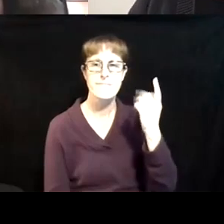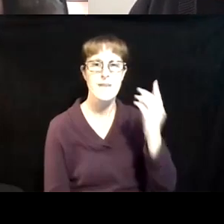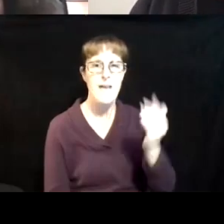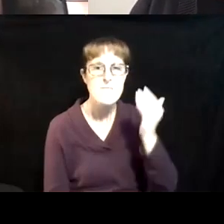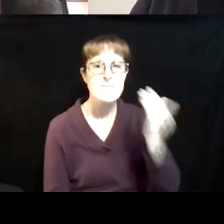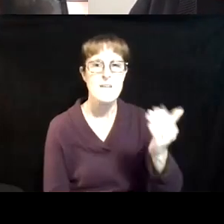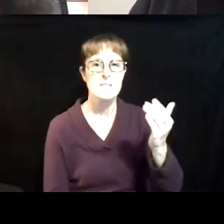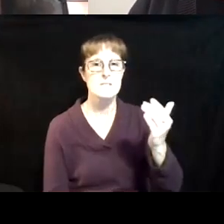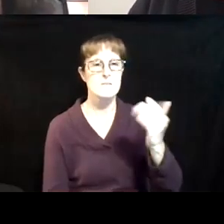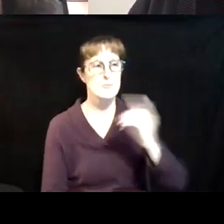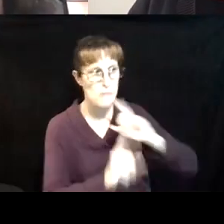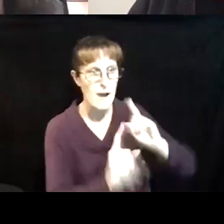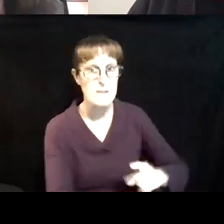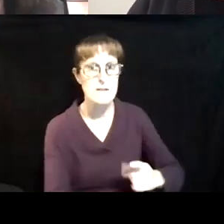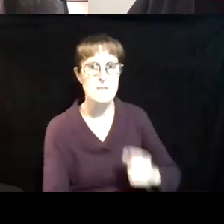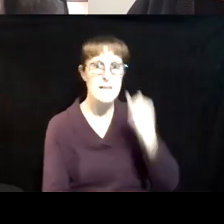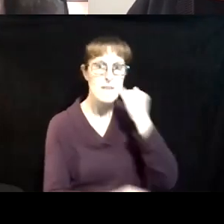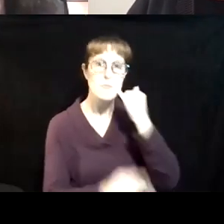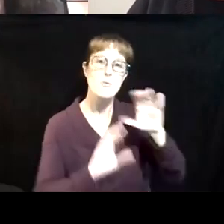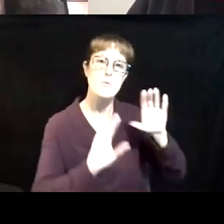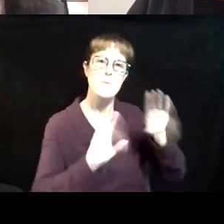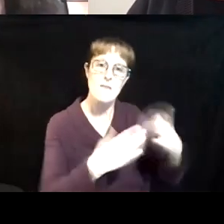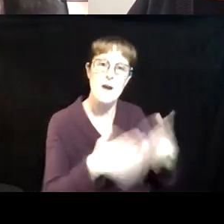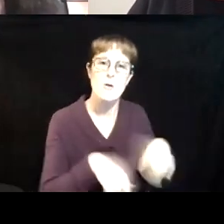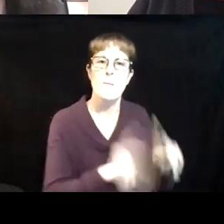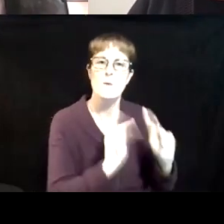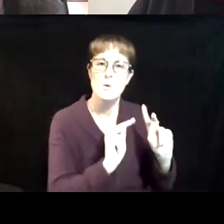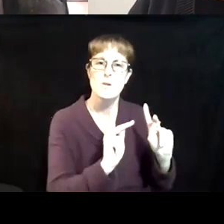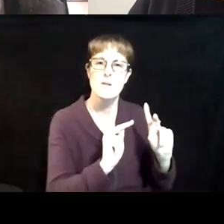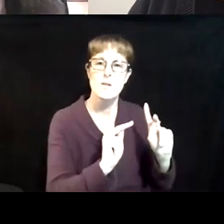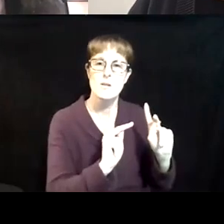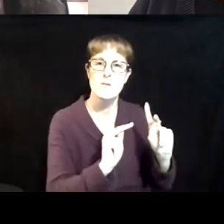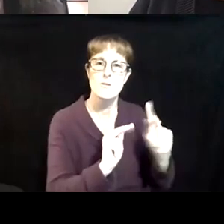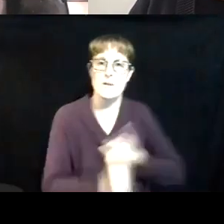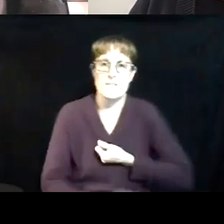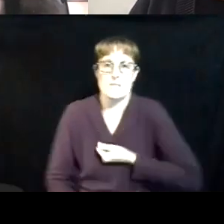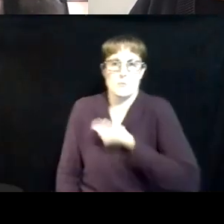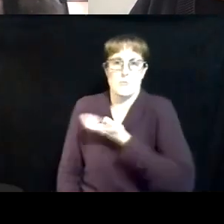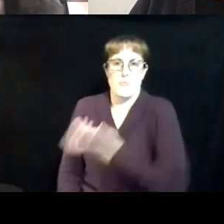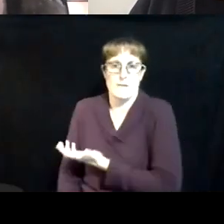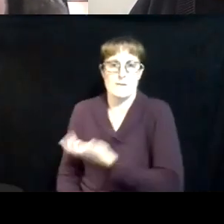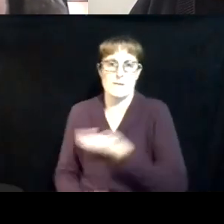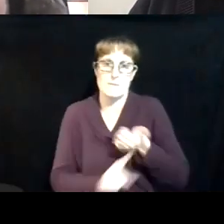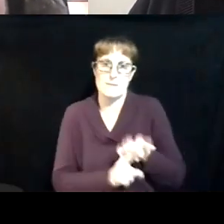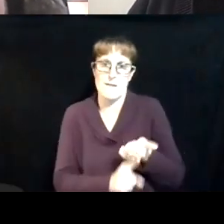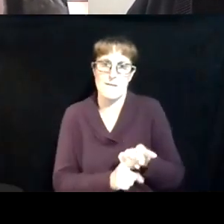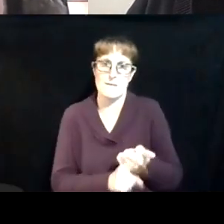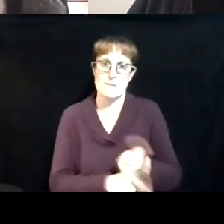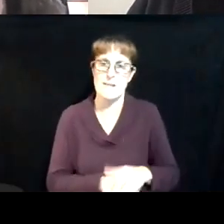the opportunity to write out or say in advance, this is what I want, you know,